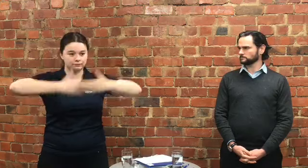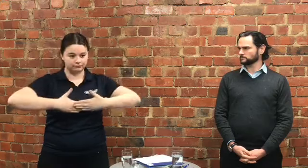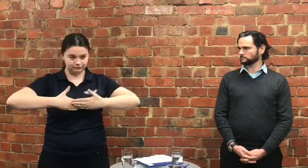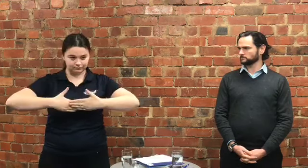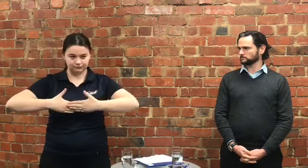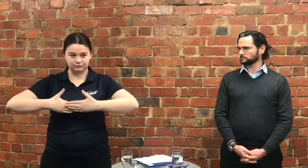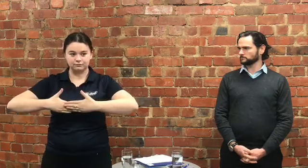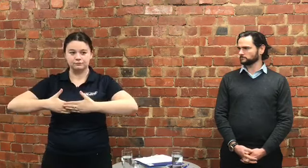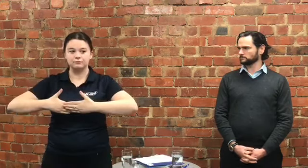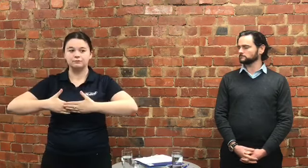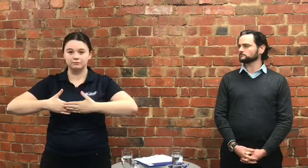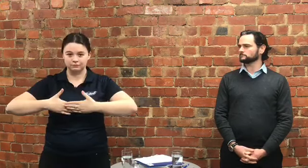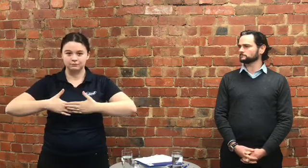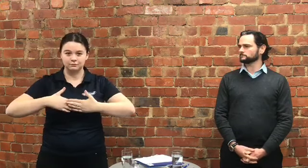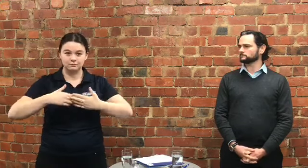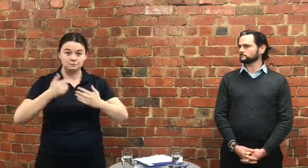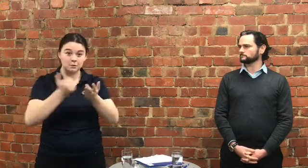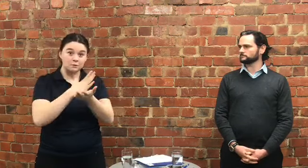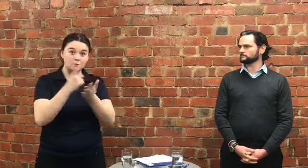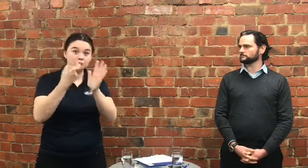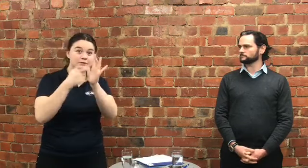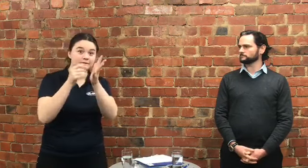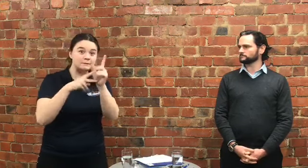and this is an opportunity to be able to network this evening.